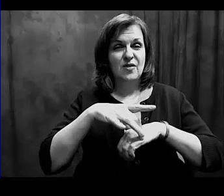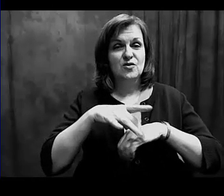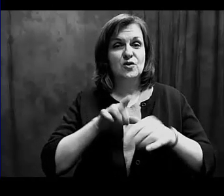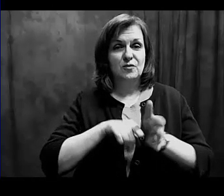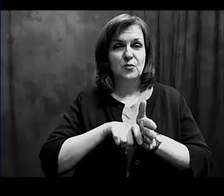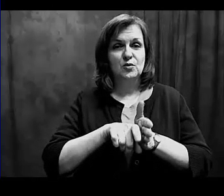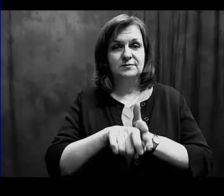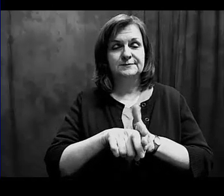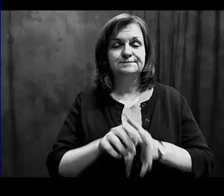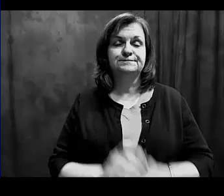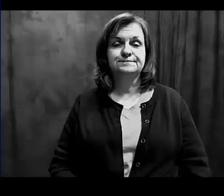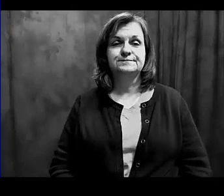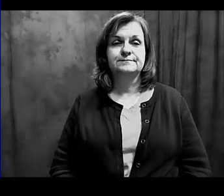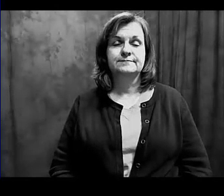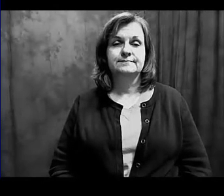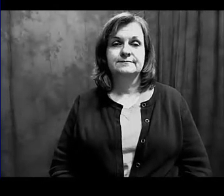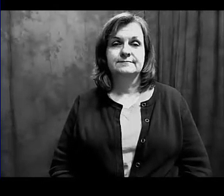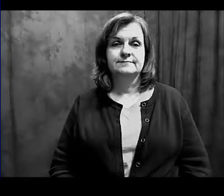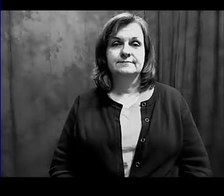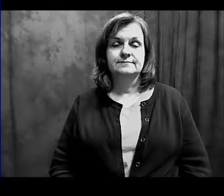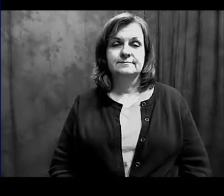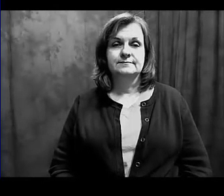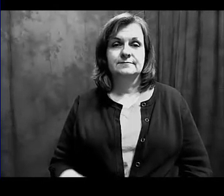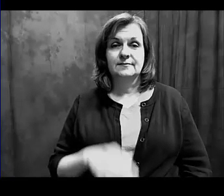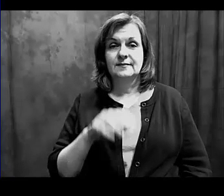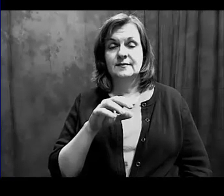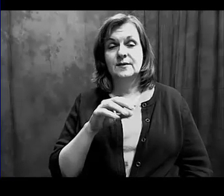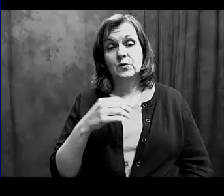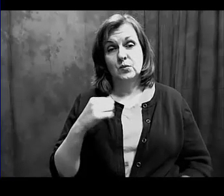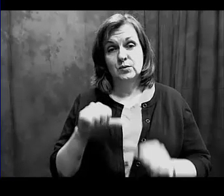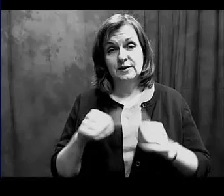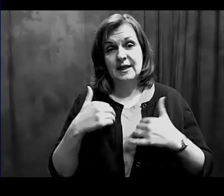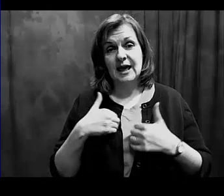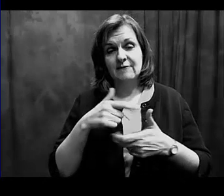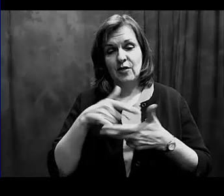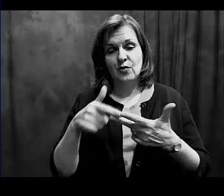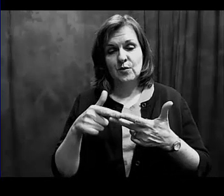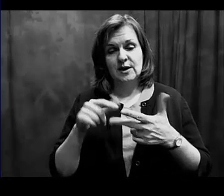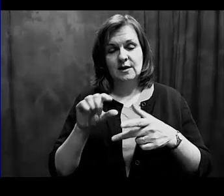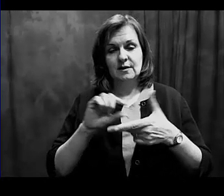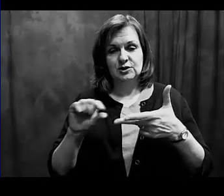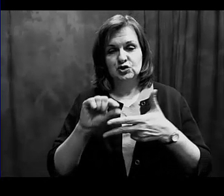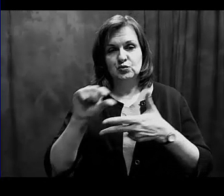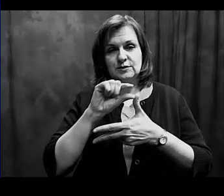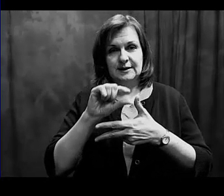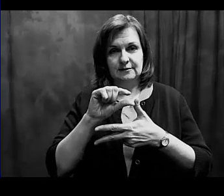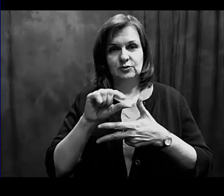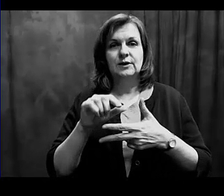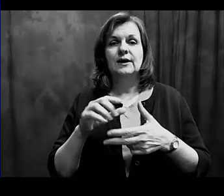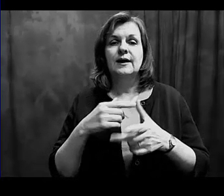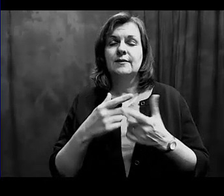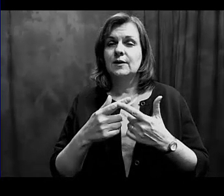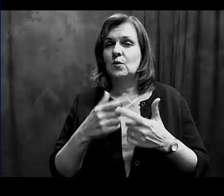the earthworms -- so we're still bilateral we still have three tissue layers so what makes annelids